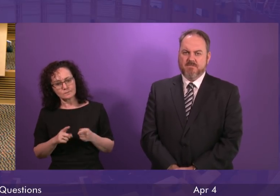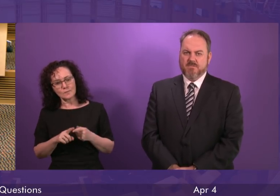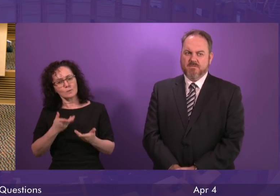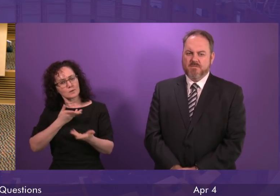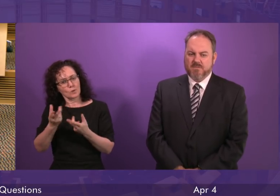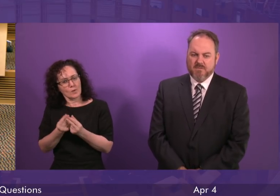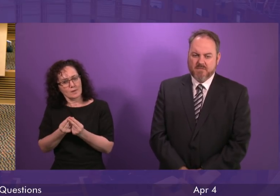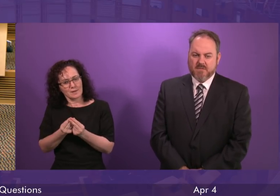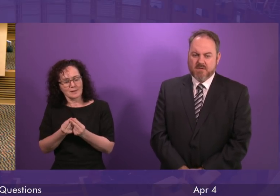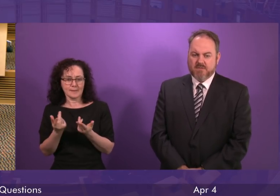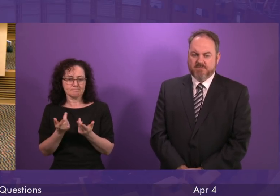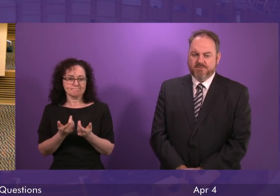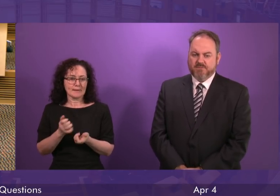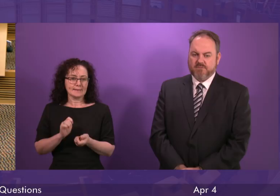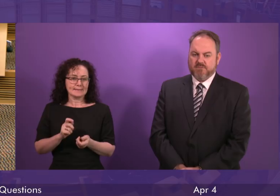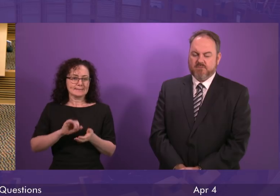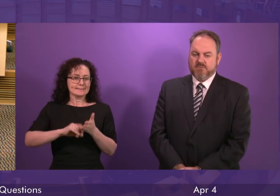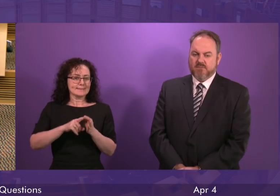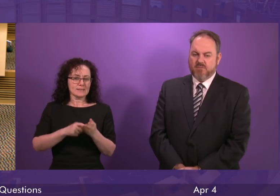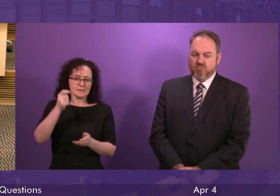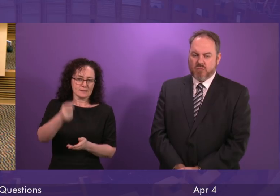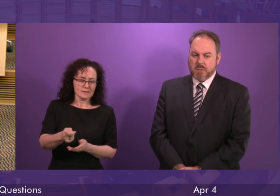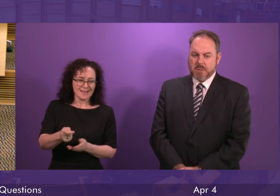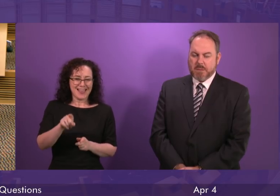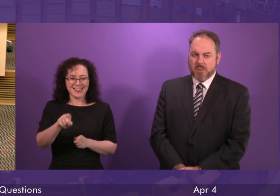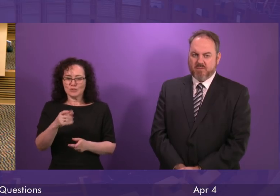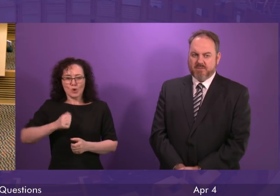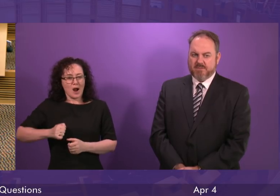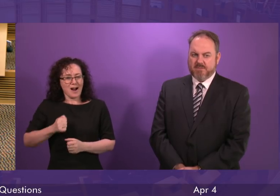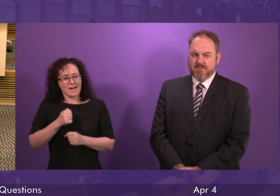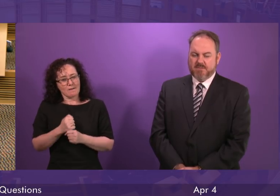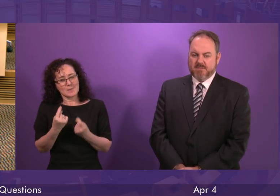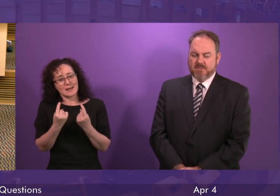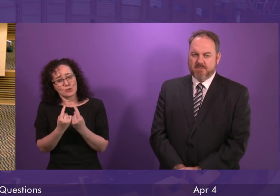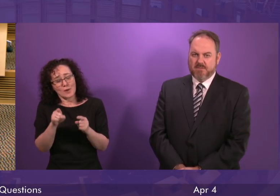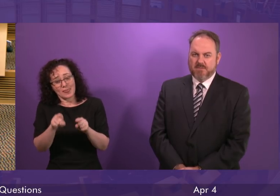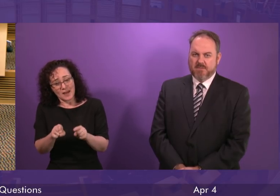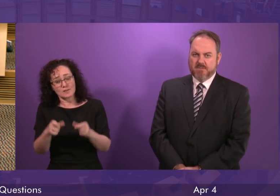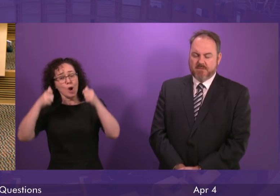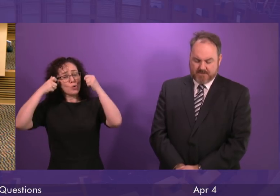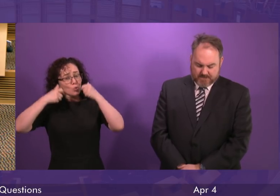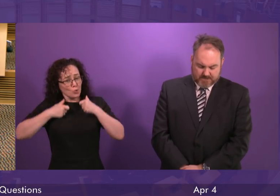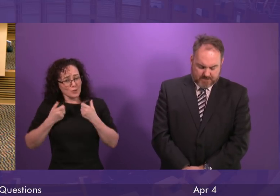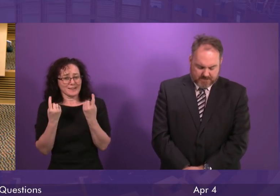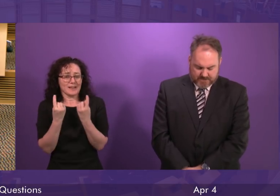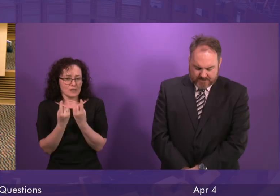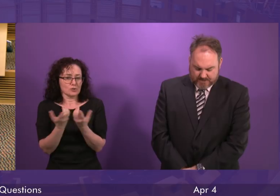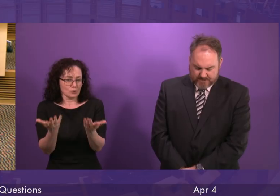Of course, sentencing is a matter not for the Government but for the courts. As a result